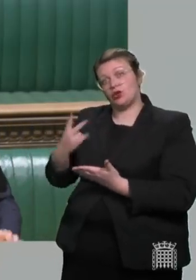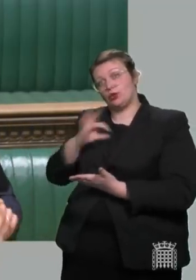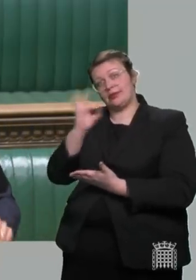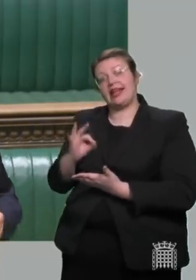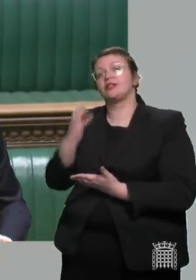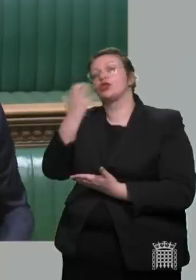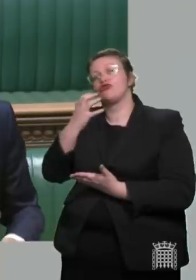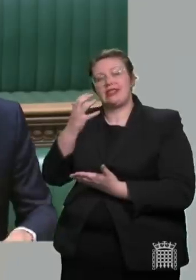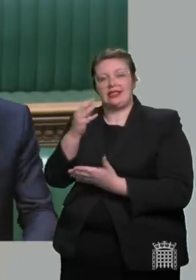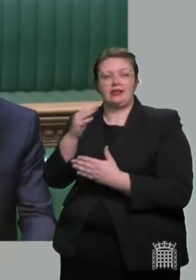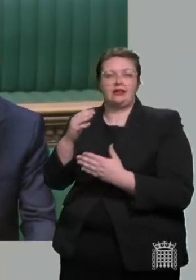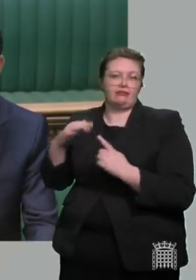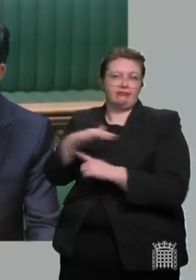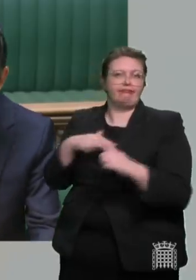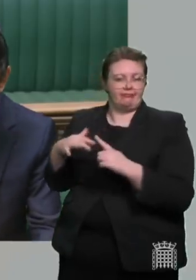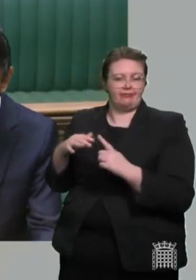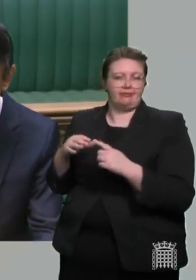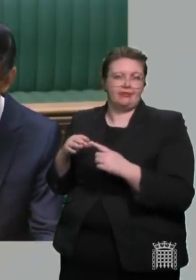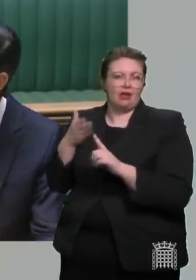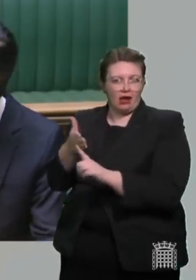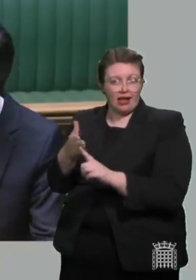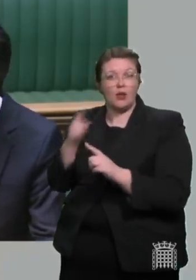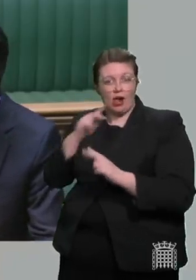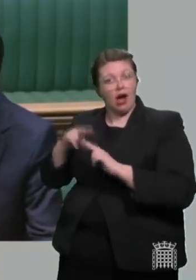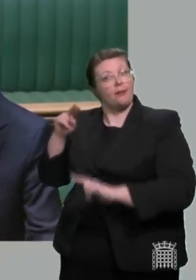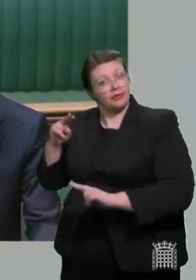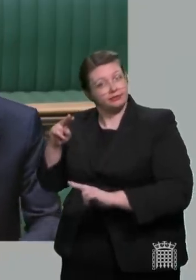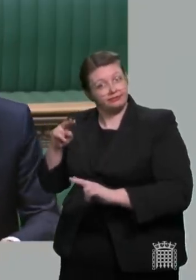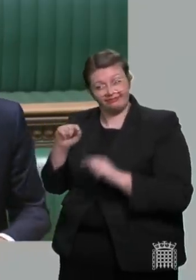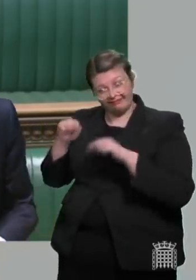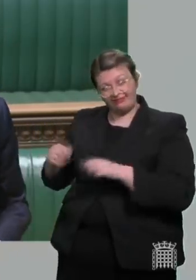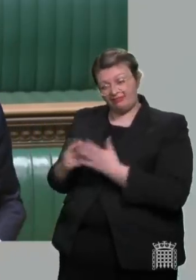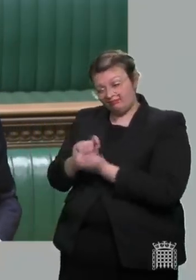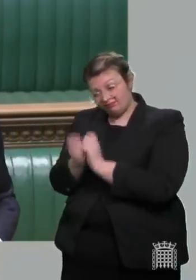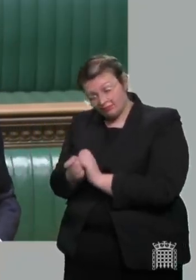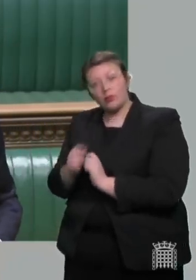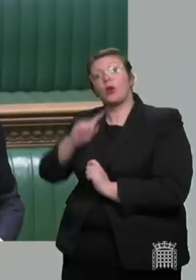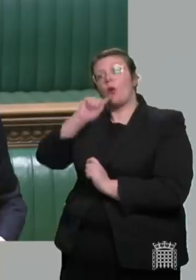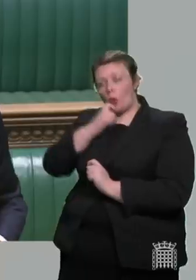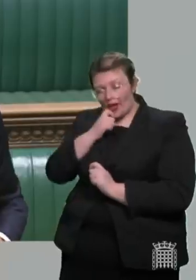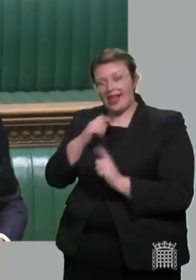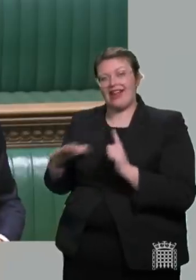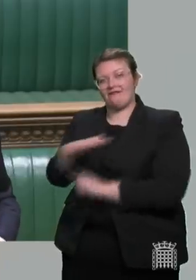will also reflect the importance of environmental sustainability and the transition to net zero.